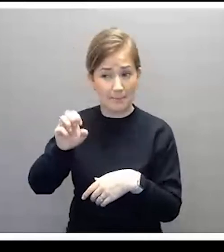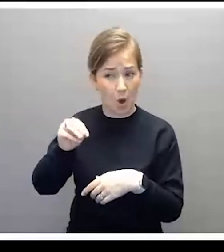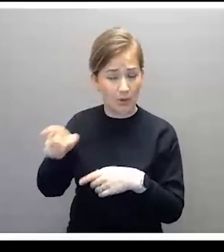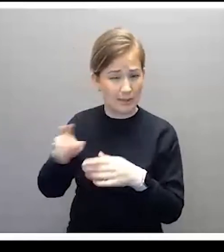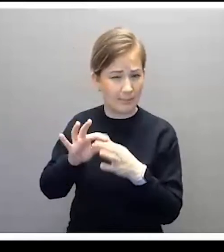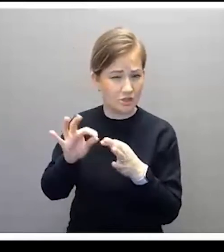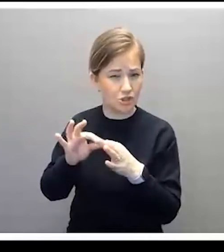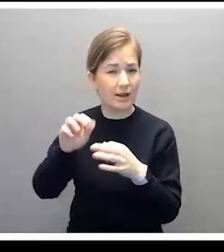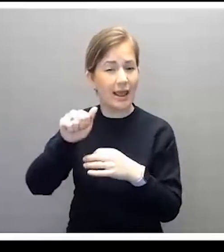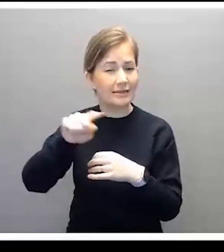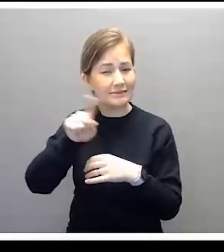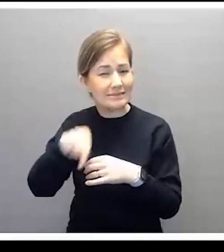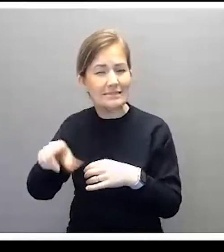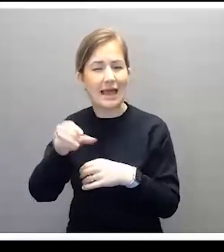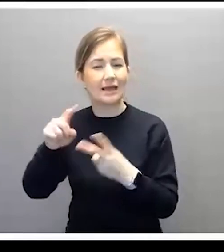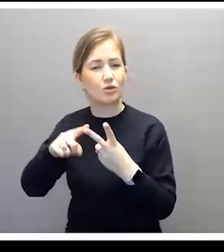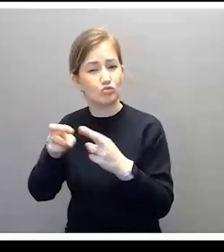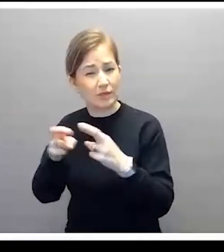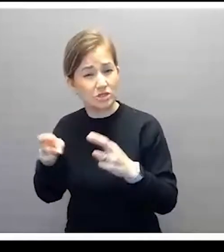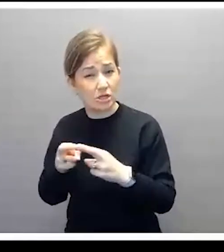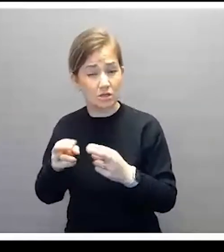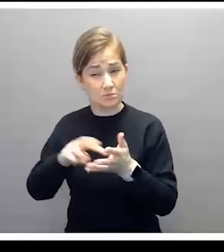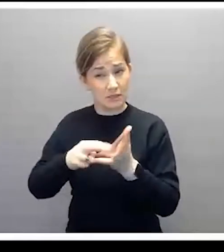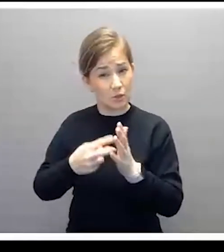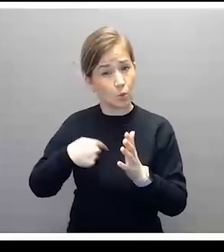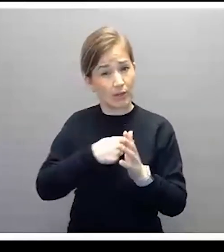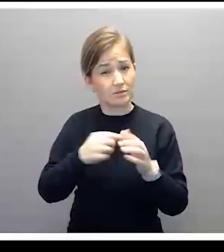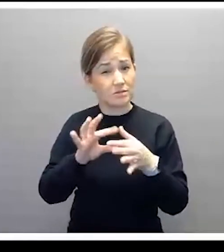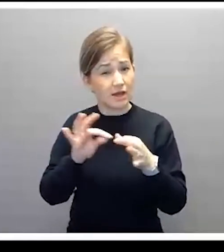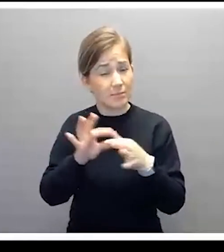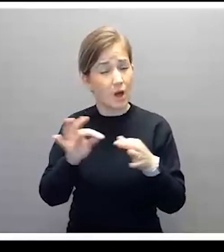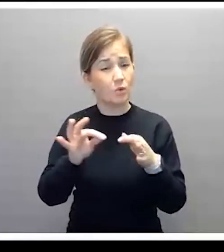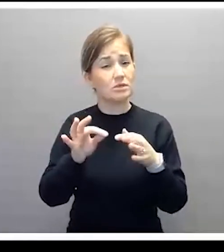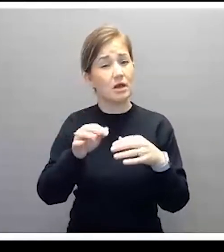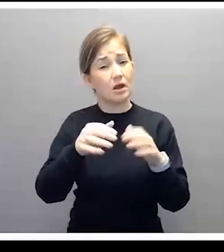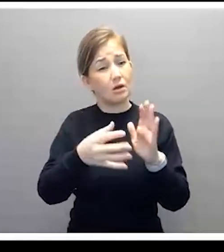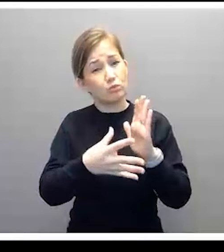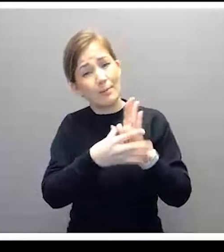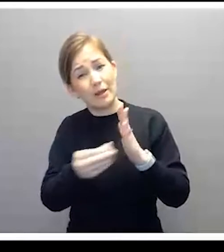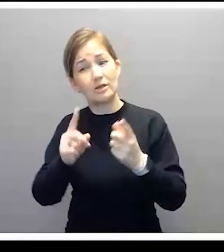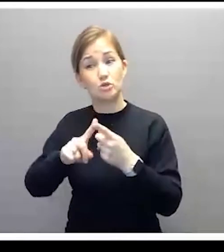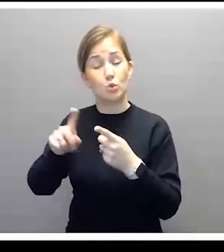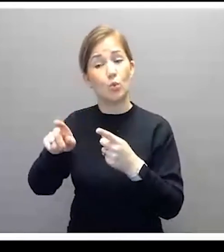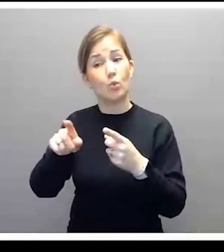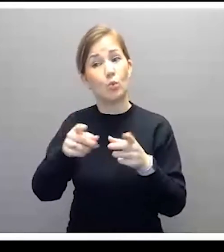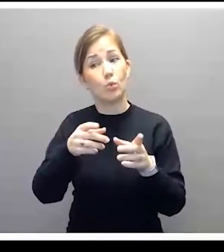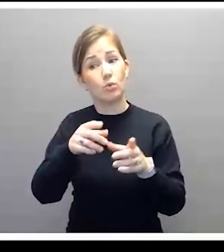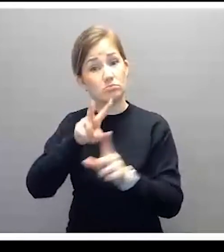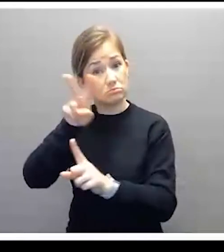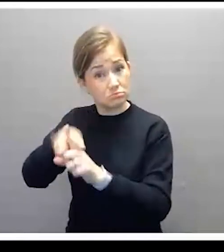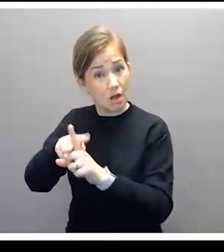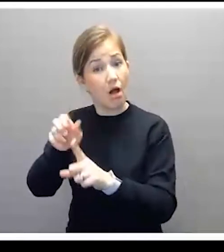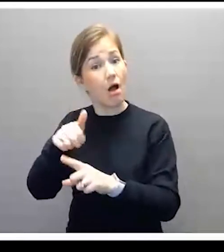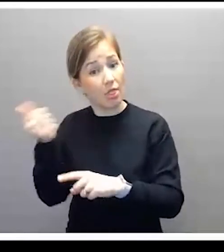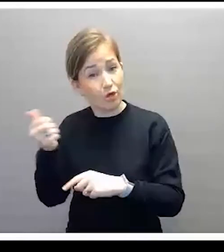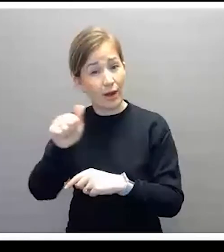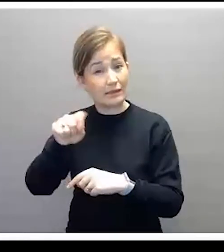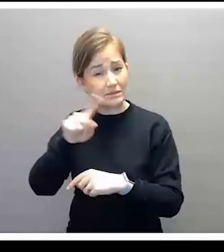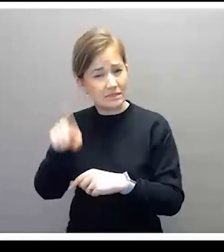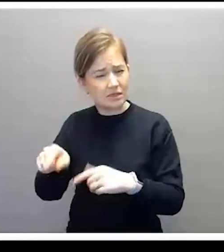and Memo mentioned AZs and regions. So are we talking to replication to other AZs, or region or both? What do we support with this capability?